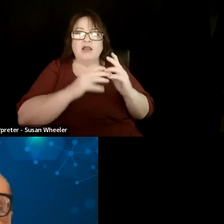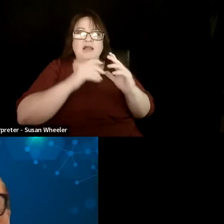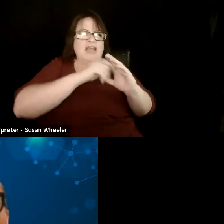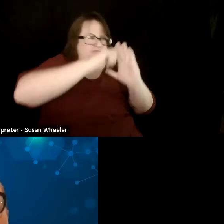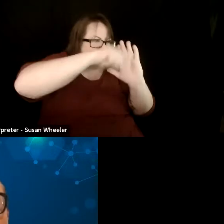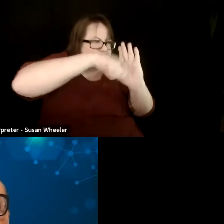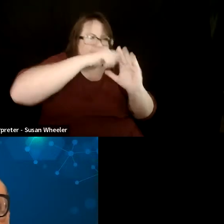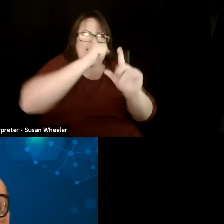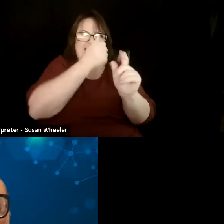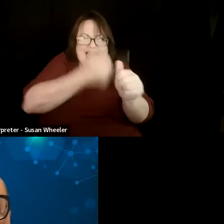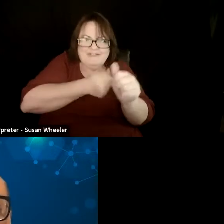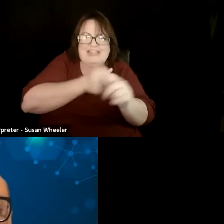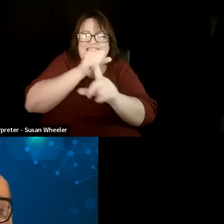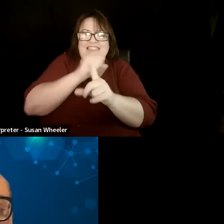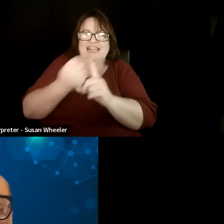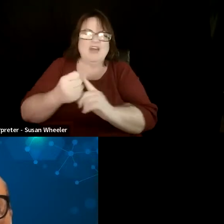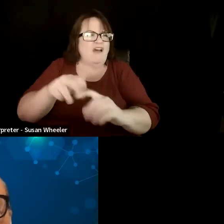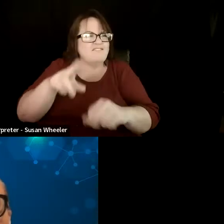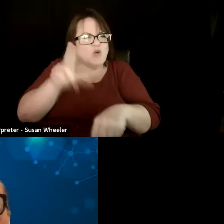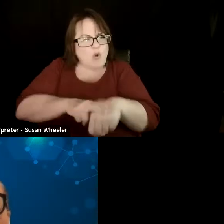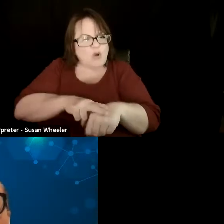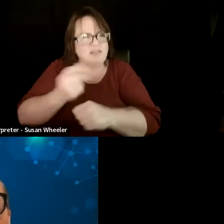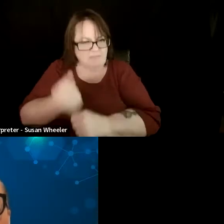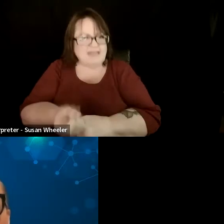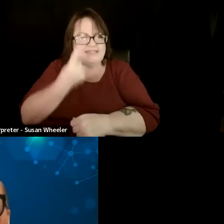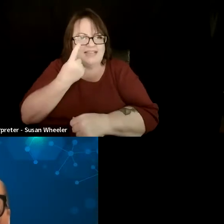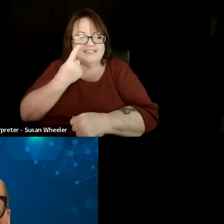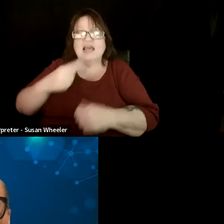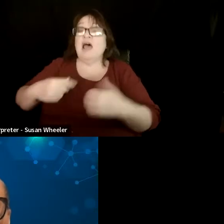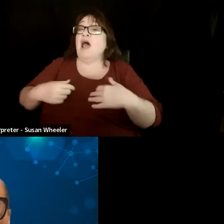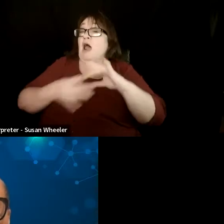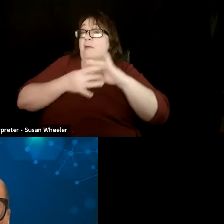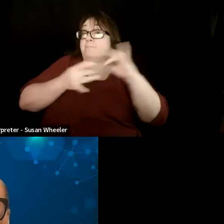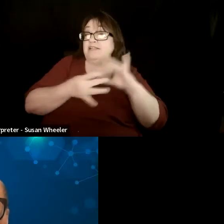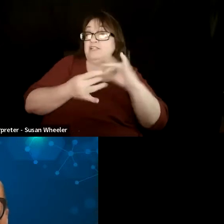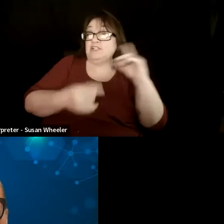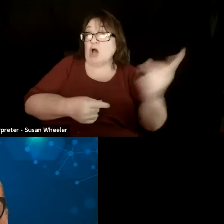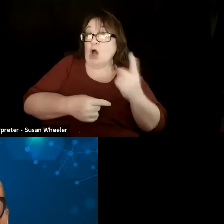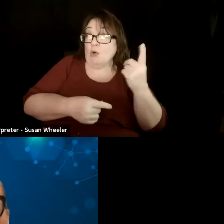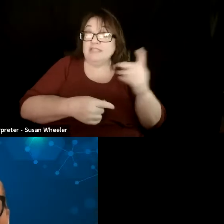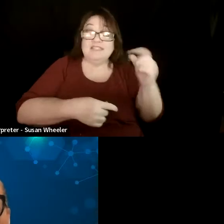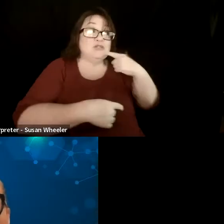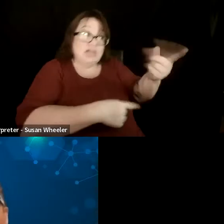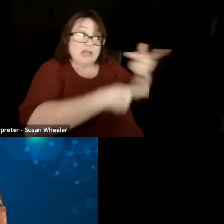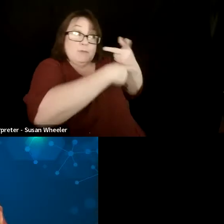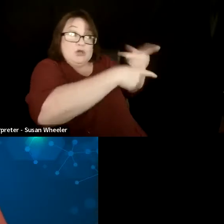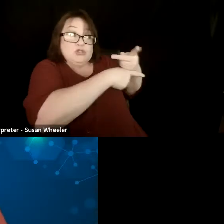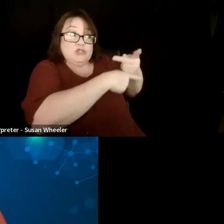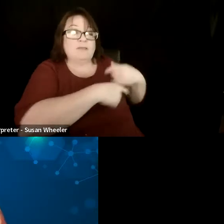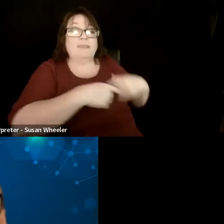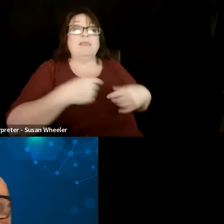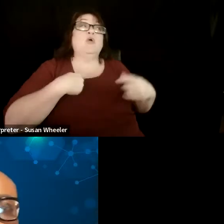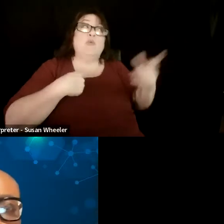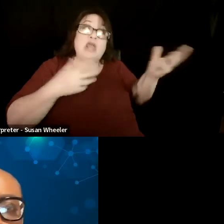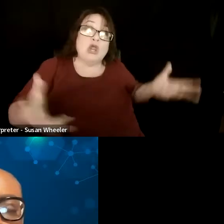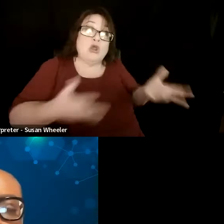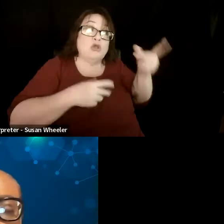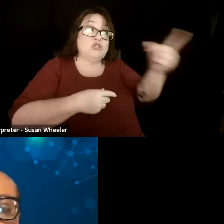So that completely makes sense to us, and I think our message always to producers is that we do encourage them to come to the union